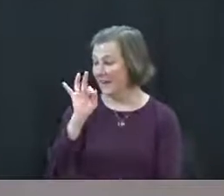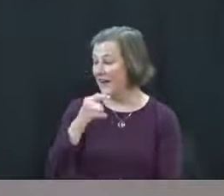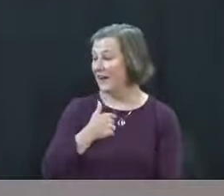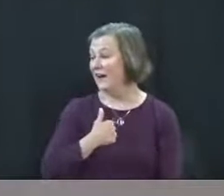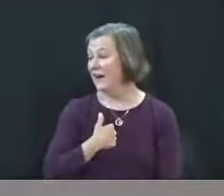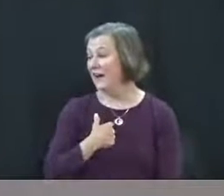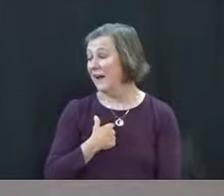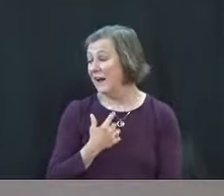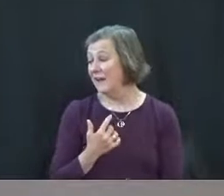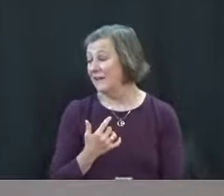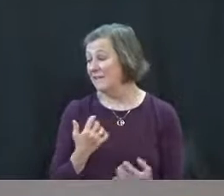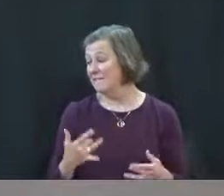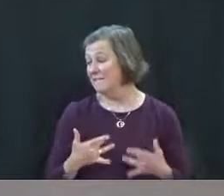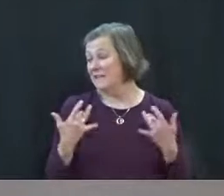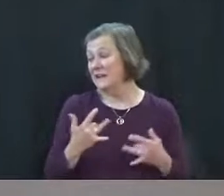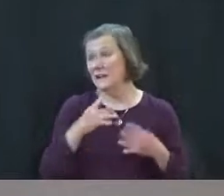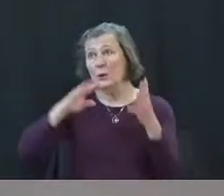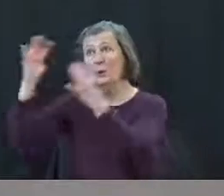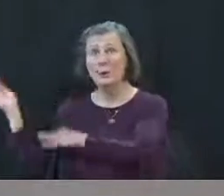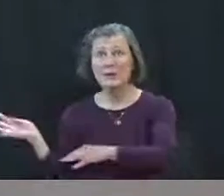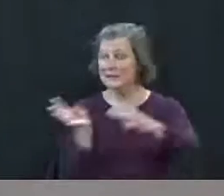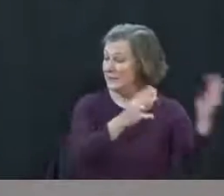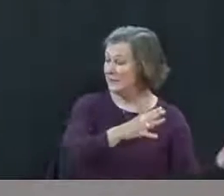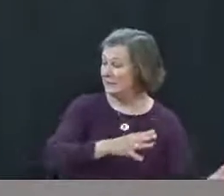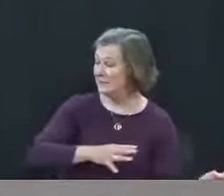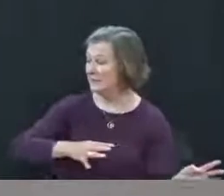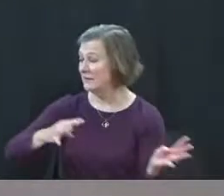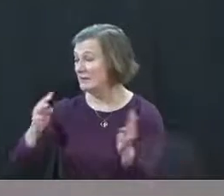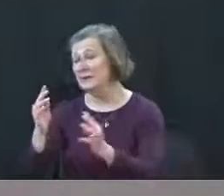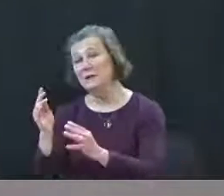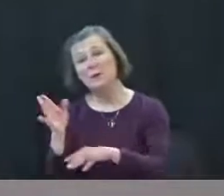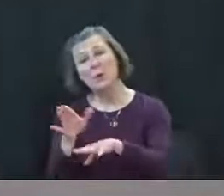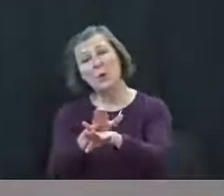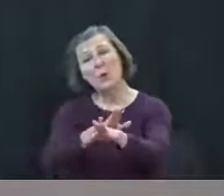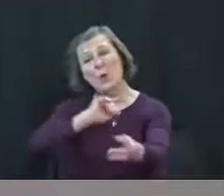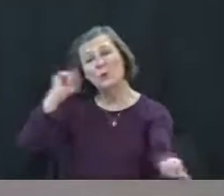I feel the wind a-blowing, slowly changing time,